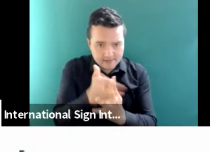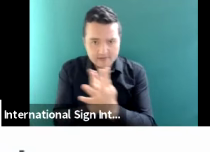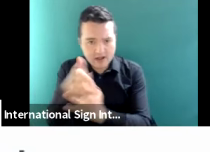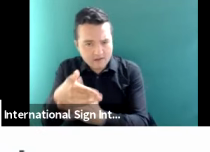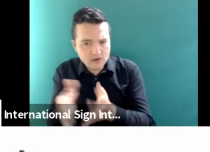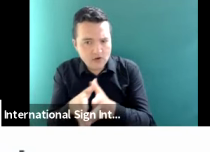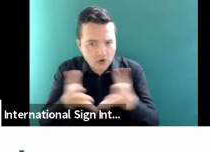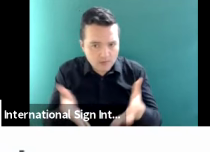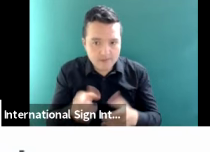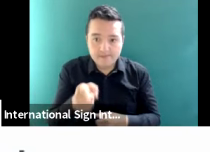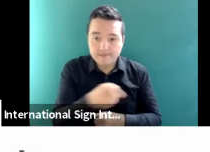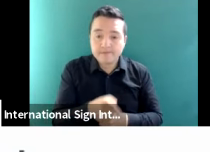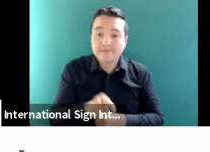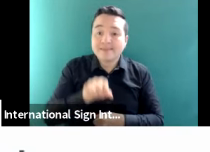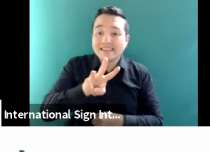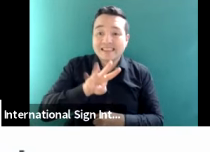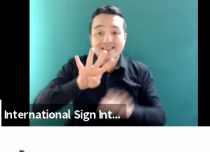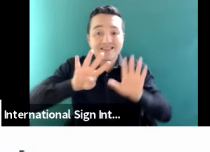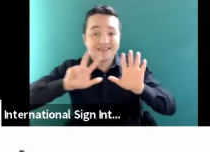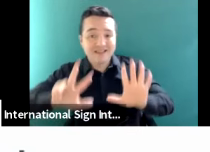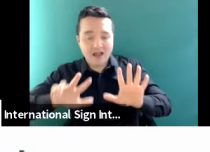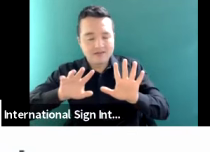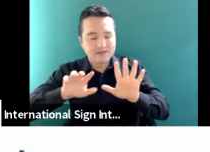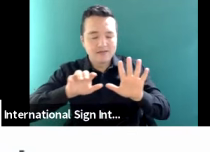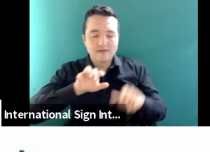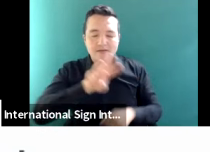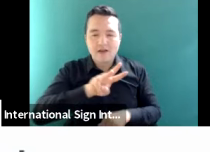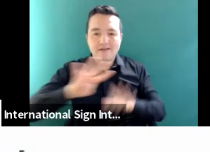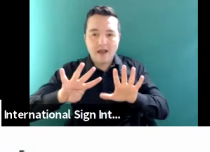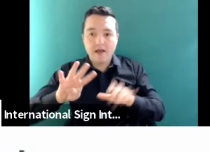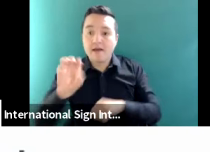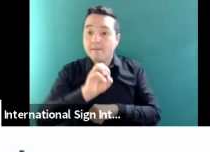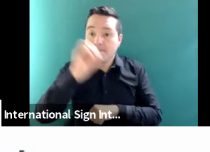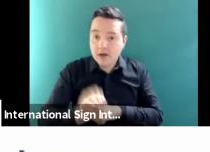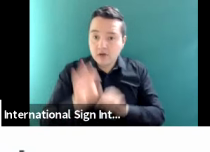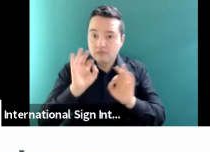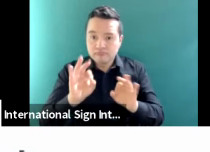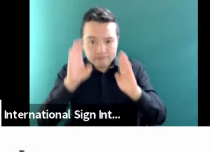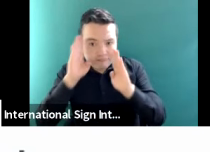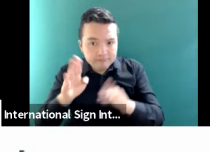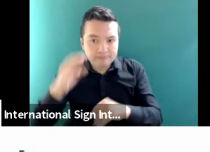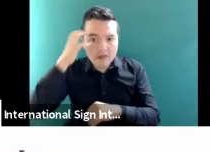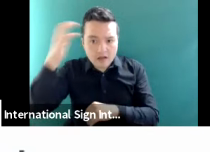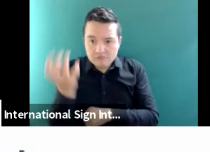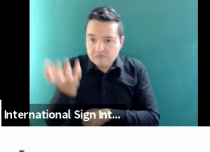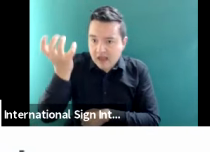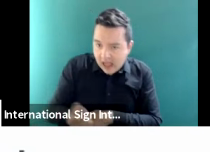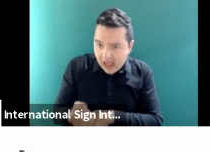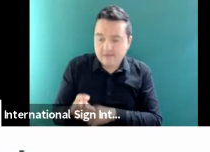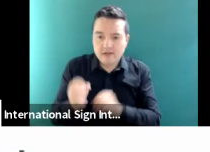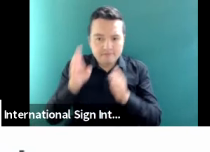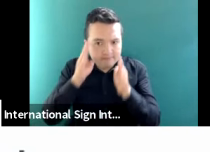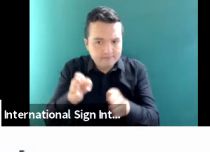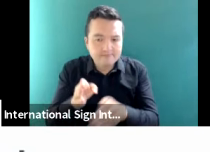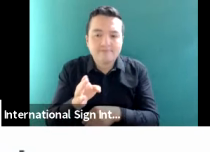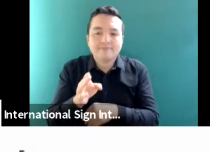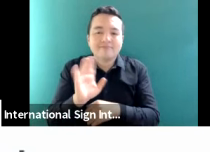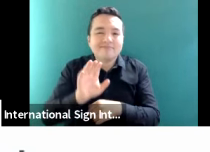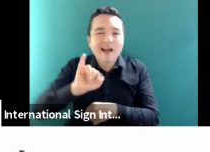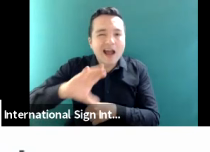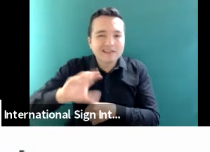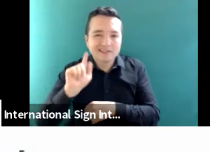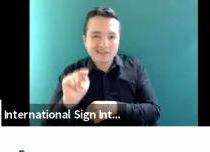However, only 39 percent of governments have a government entity that focuses on accessible ICT's.